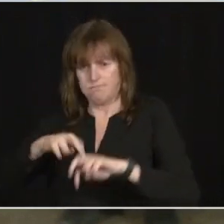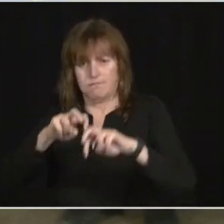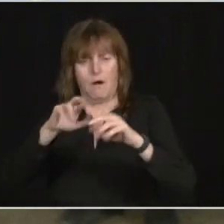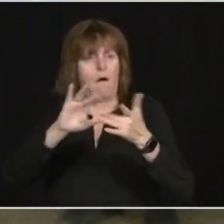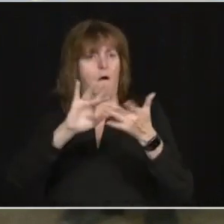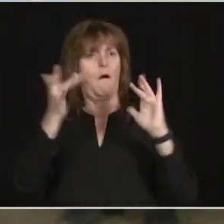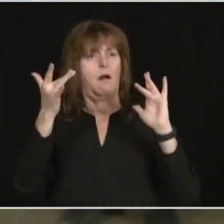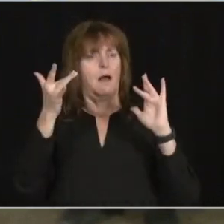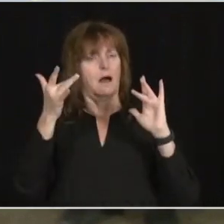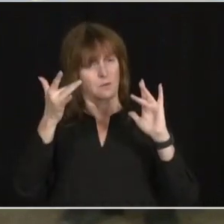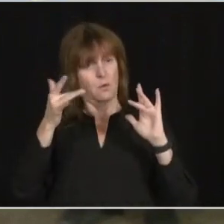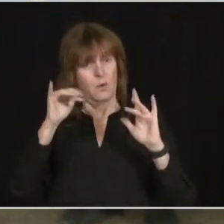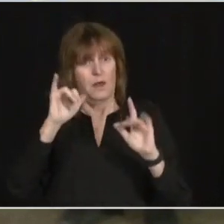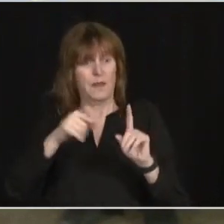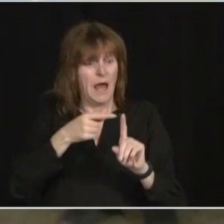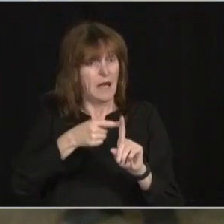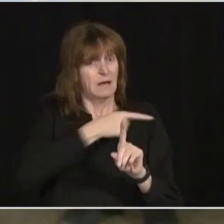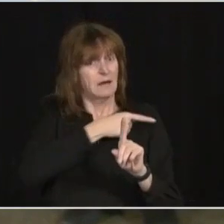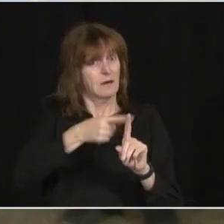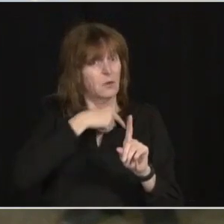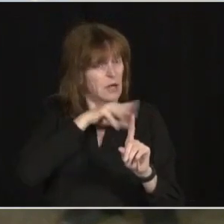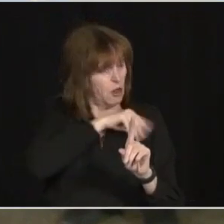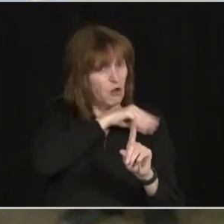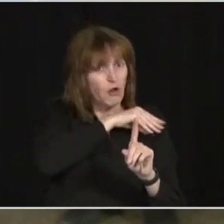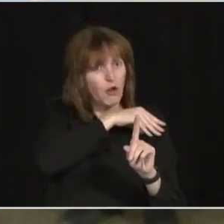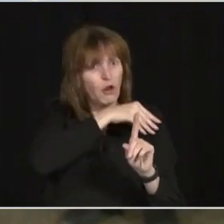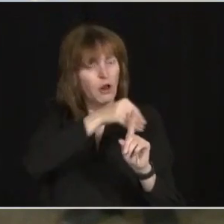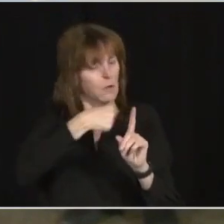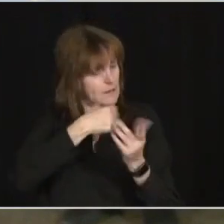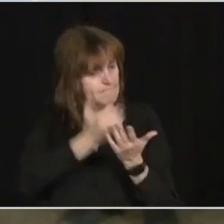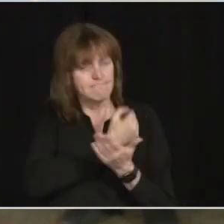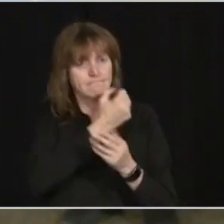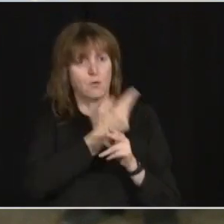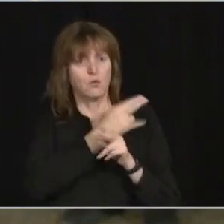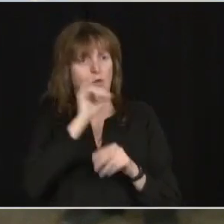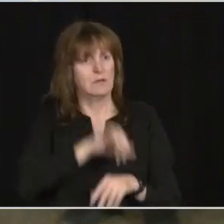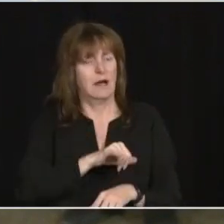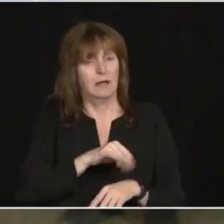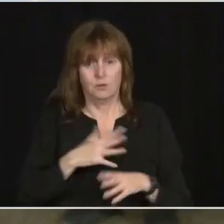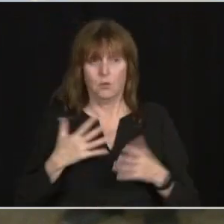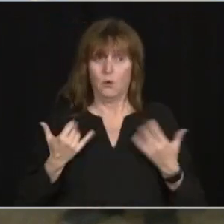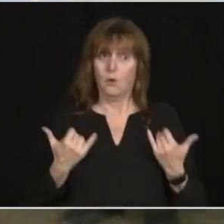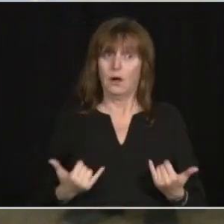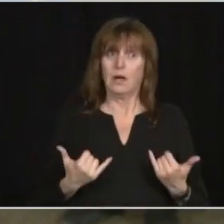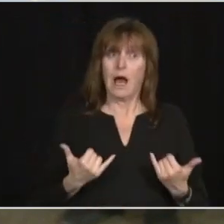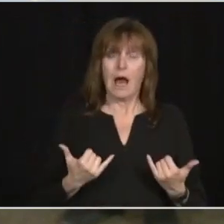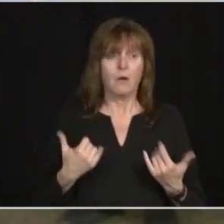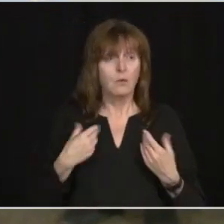ingenuity of virtual learning. We're providing professional development to thousands of educators to